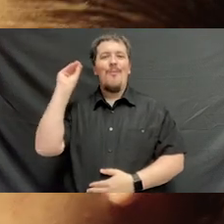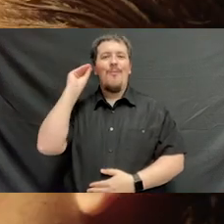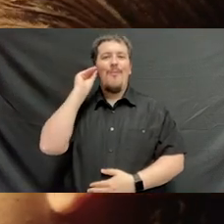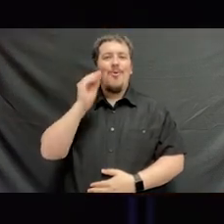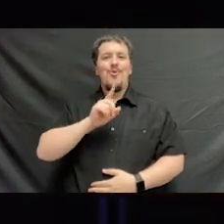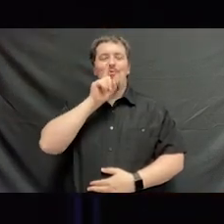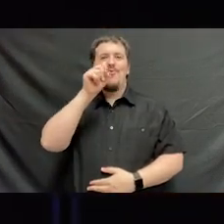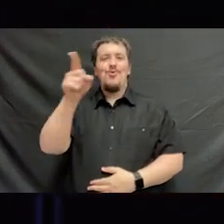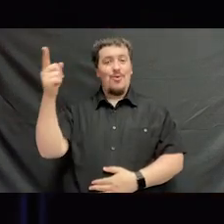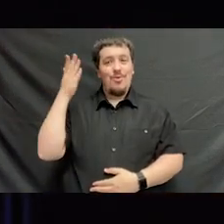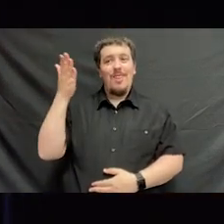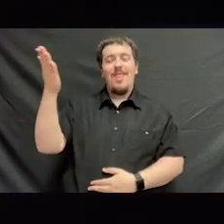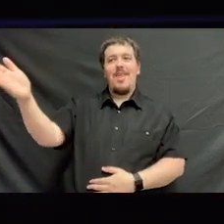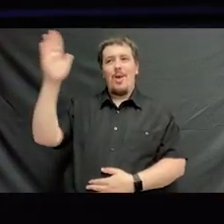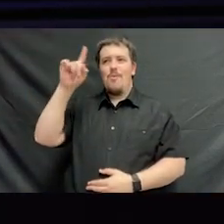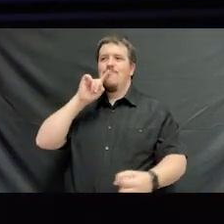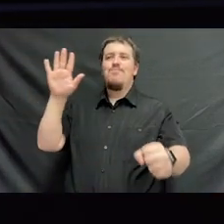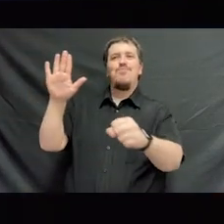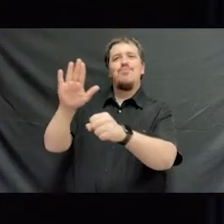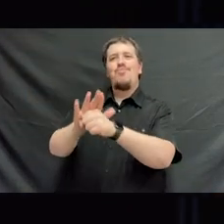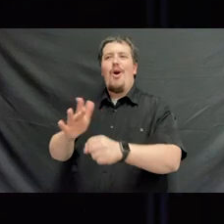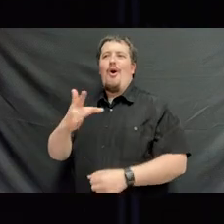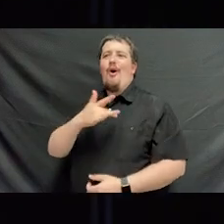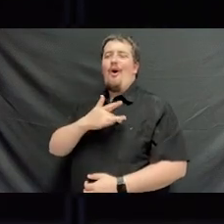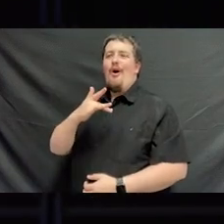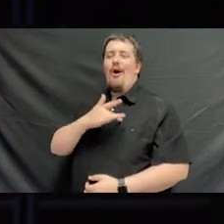And to thee we pledge our hearts